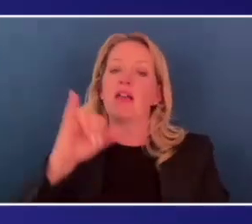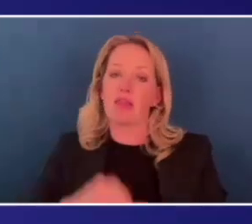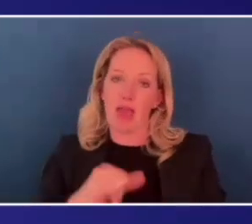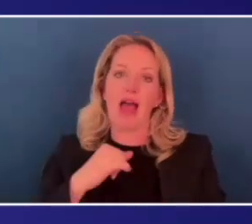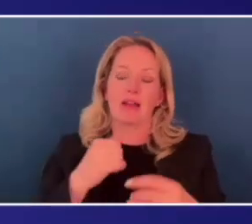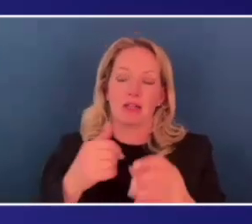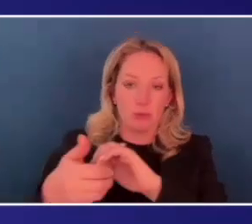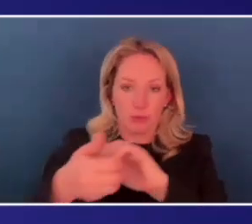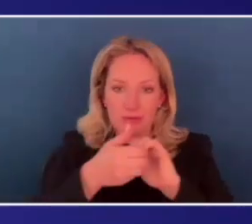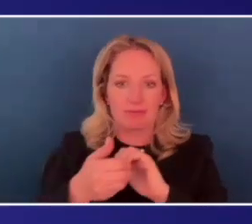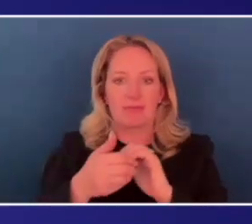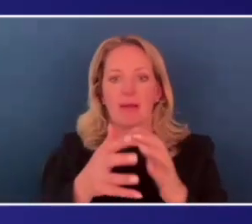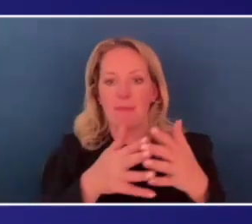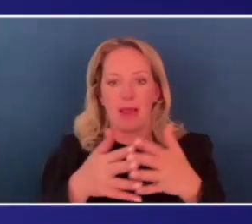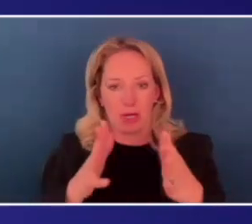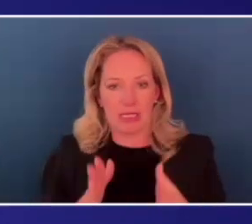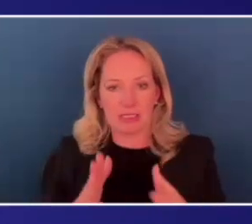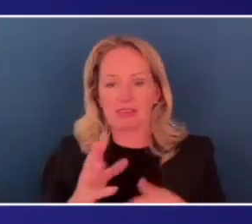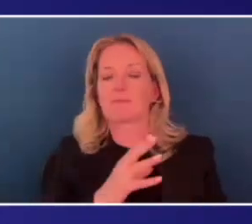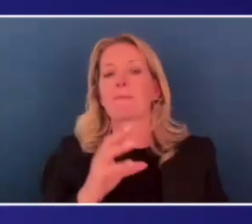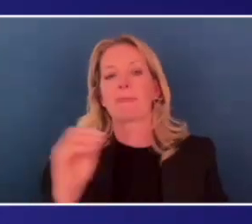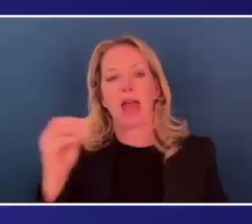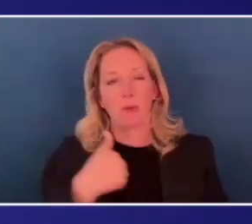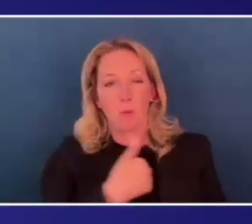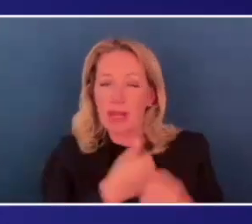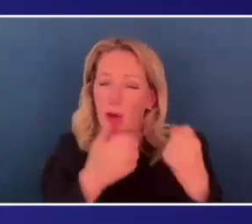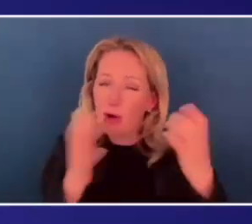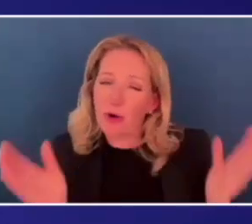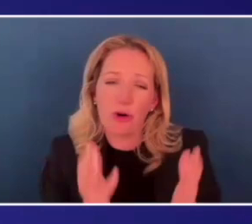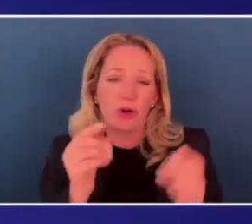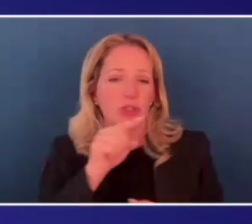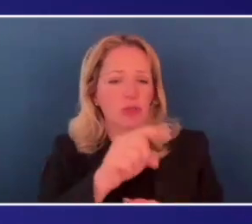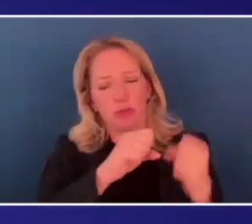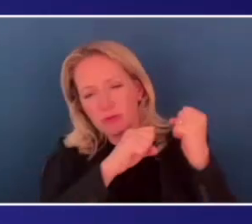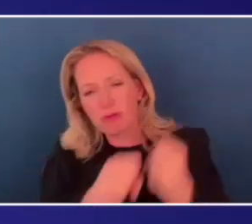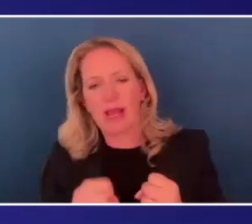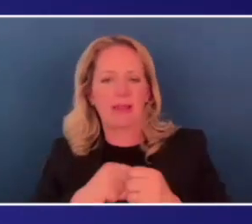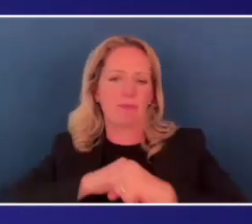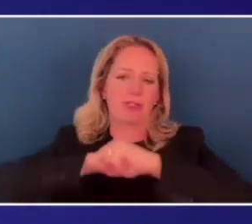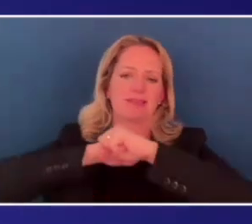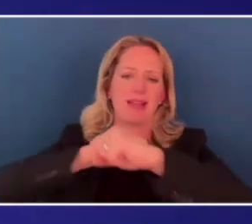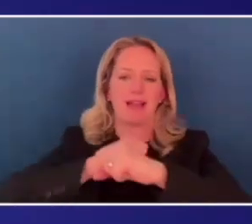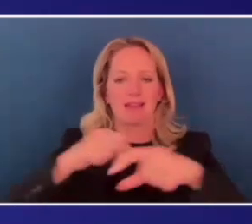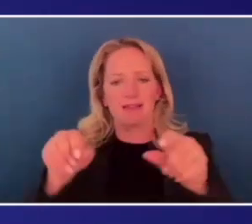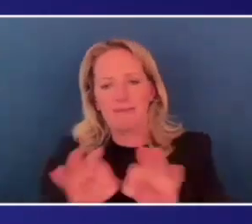I urge you to strengthen and protect this vital program that represents the best of who we are as a nation.